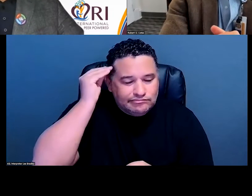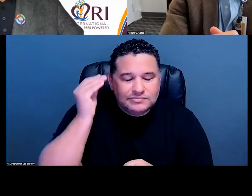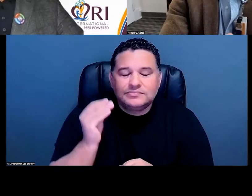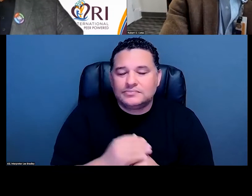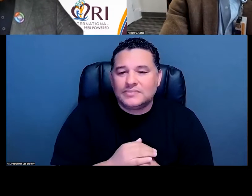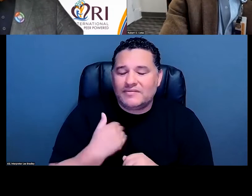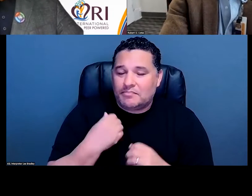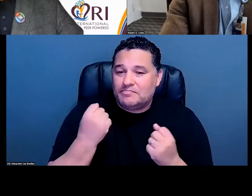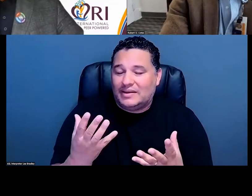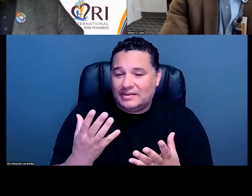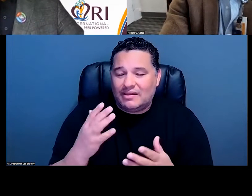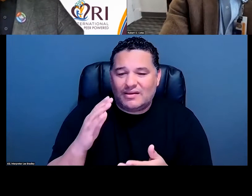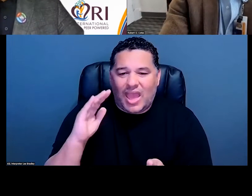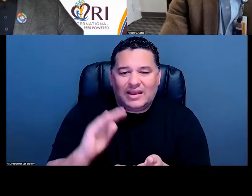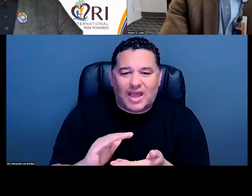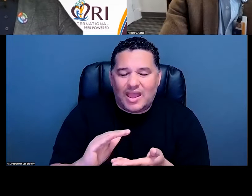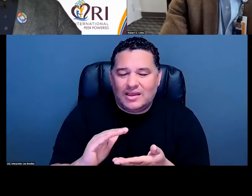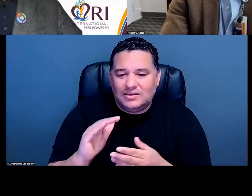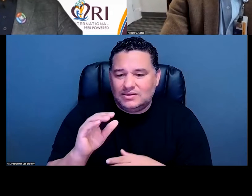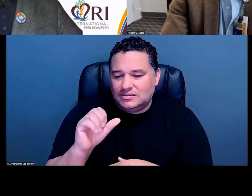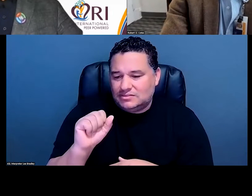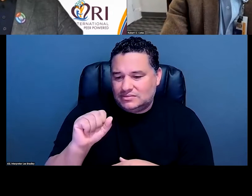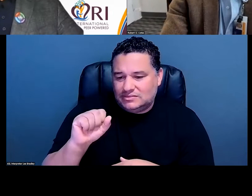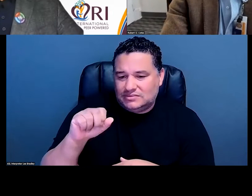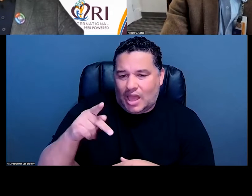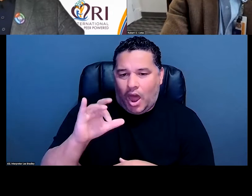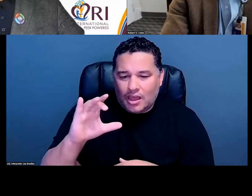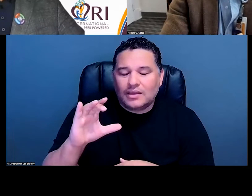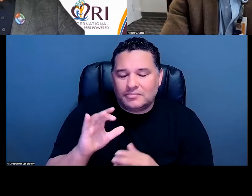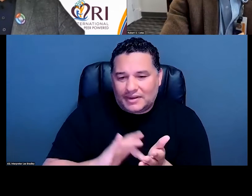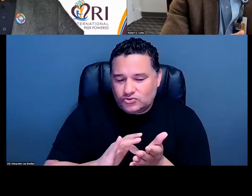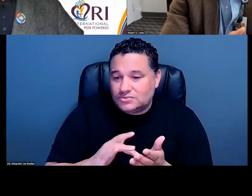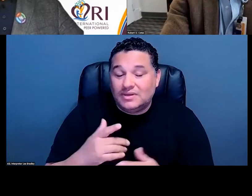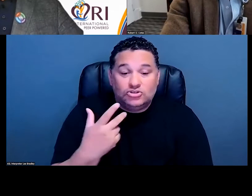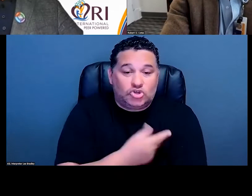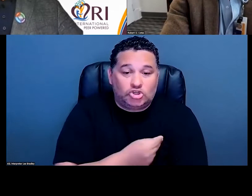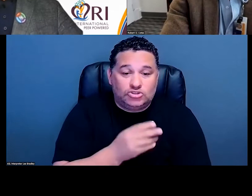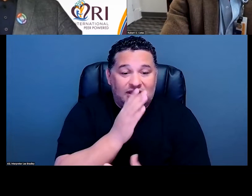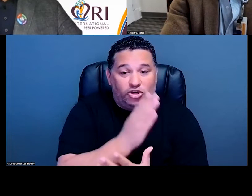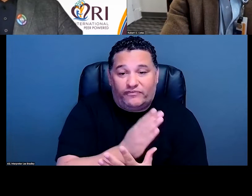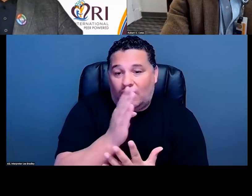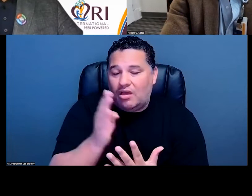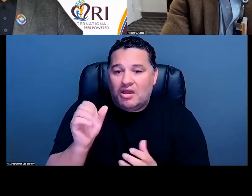ACTING INJECTABLE ALREADY. THERE IS A LOT OF LAI